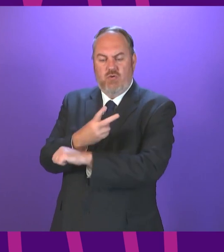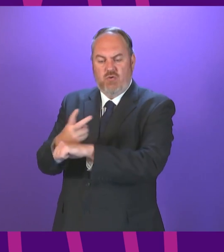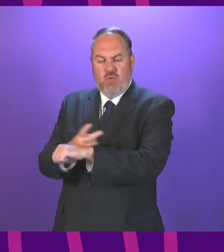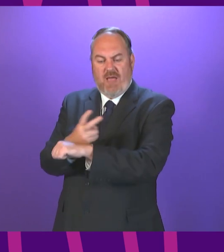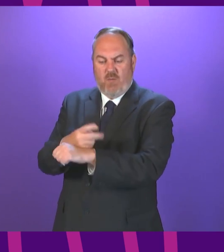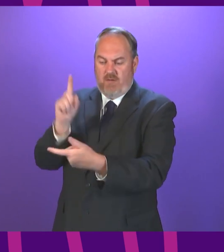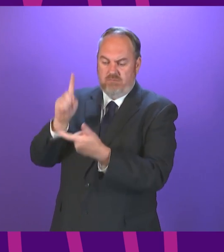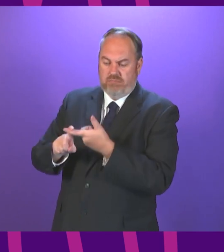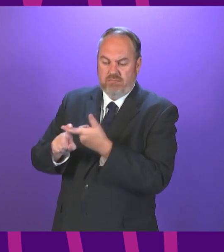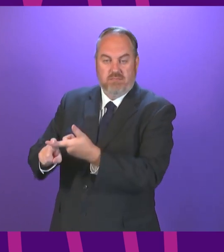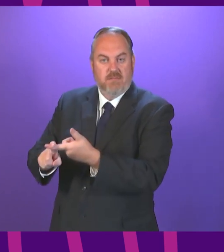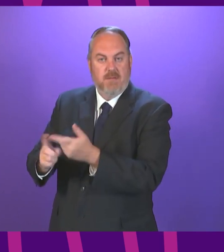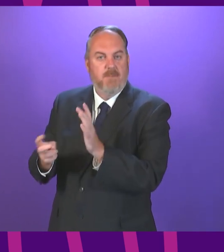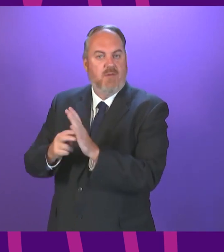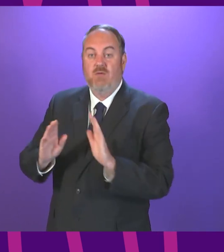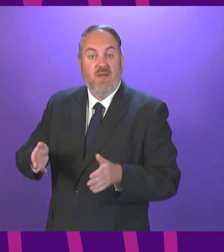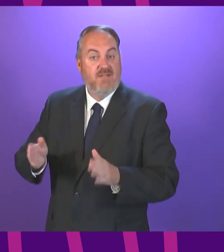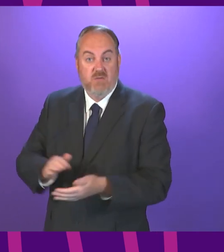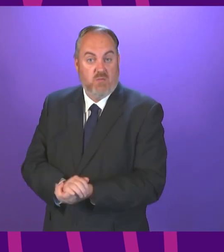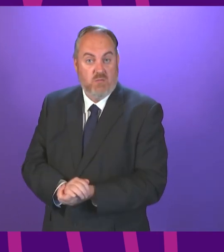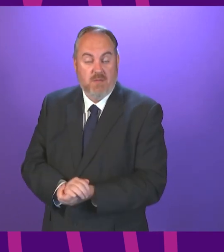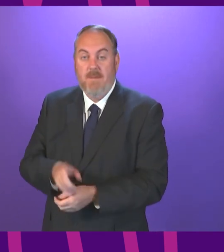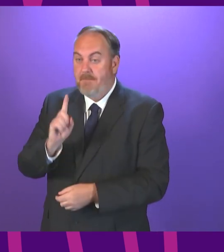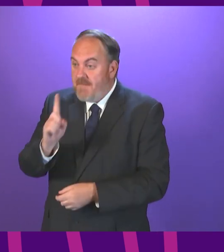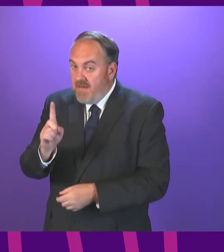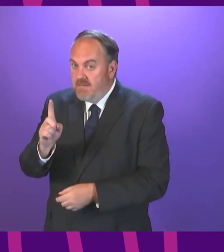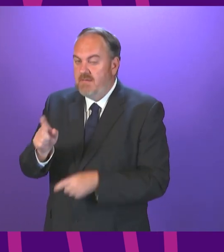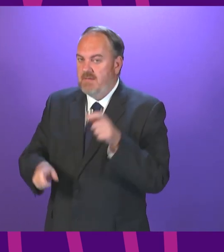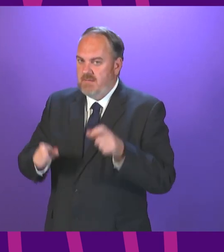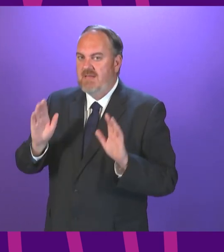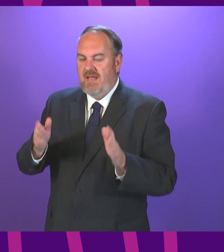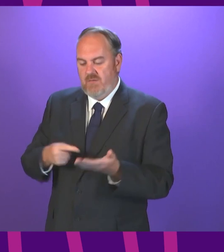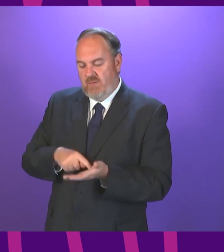a pub or restaurant. However, customers will still be required to provide contact details